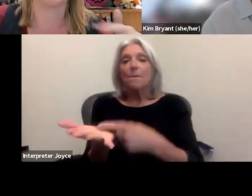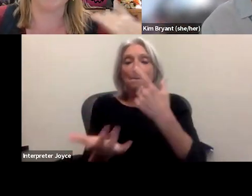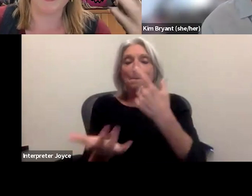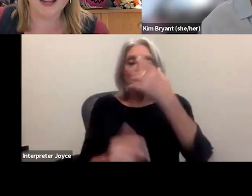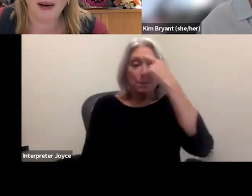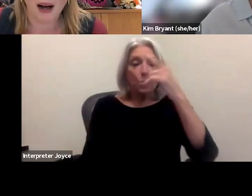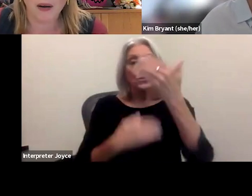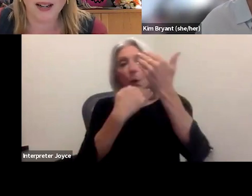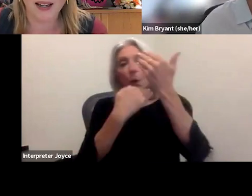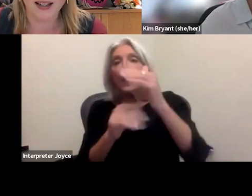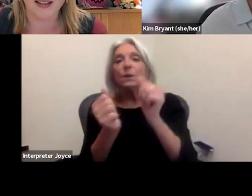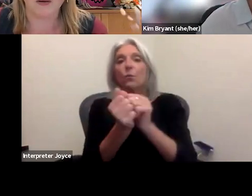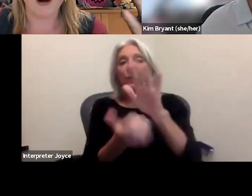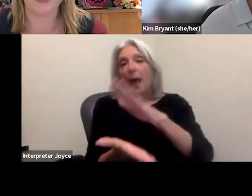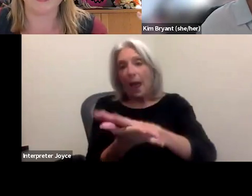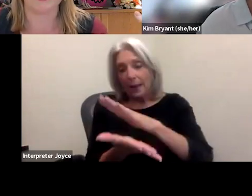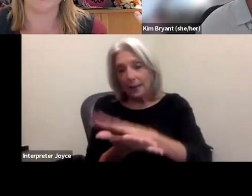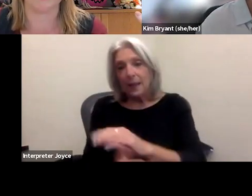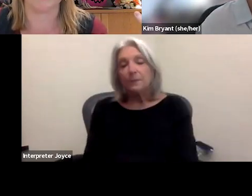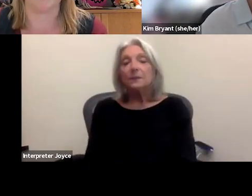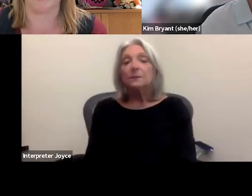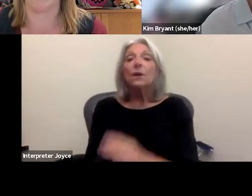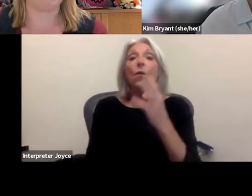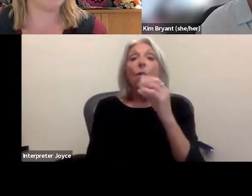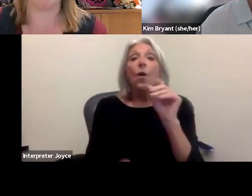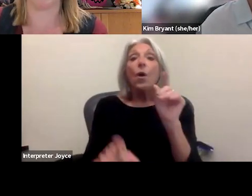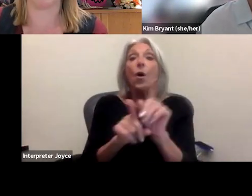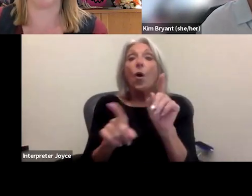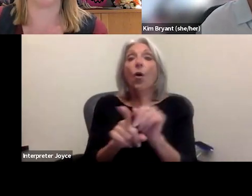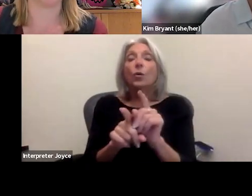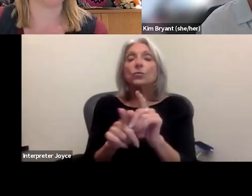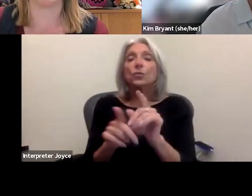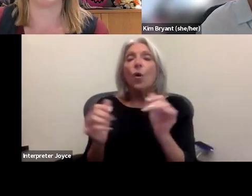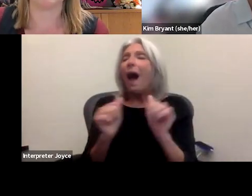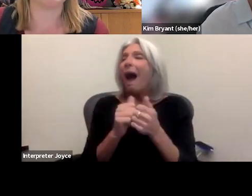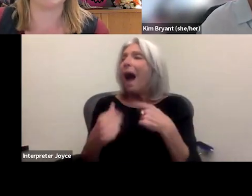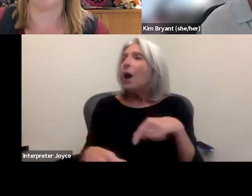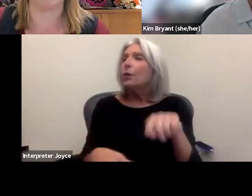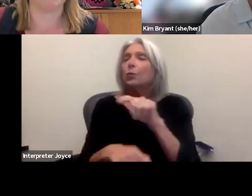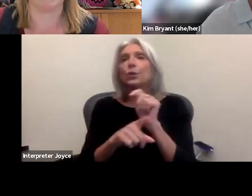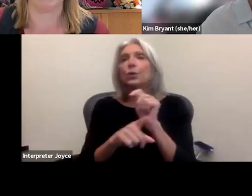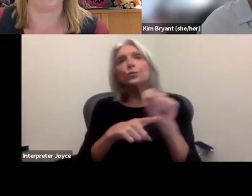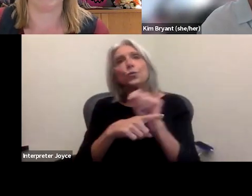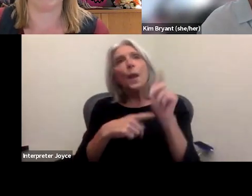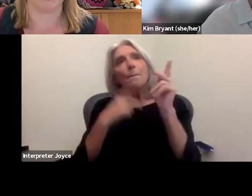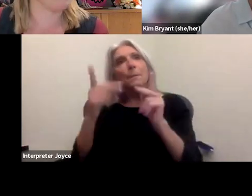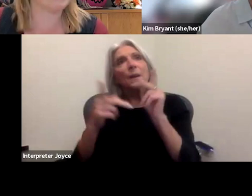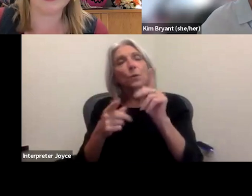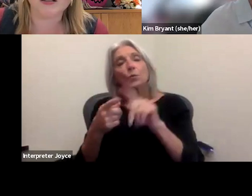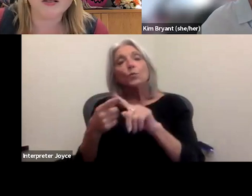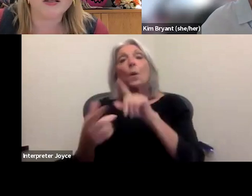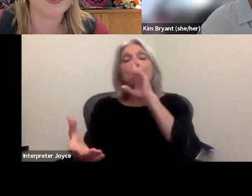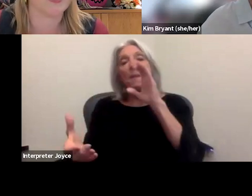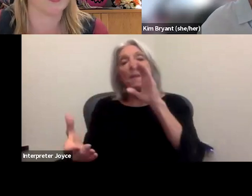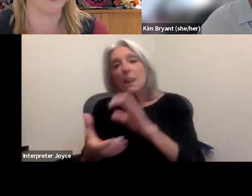So I think about what it is just to train people to believe disabled people. Our institutions surely.